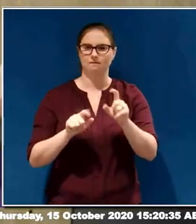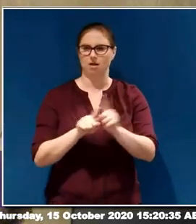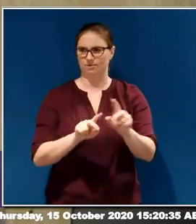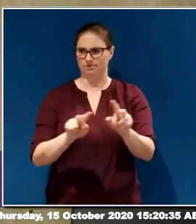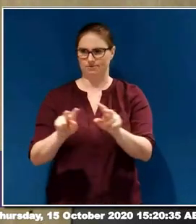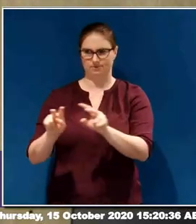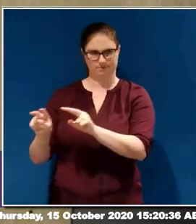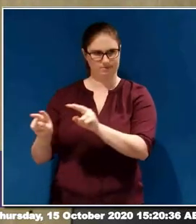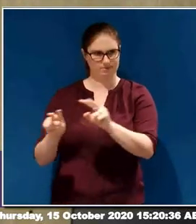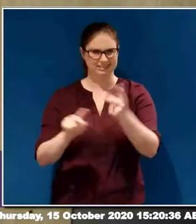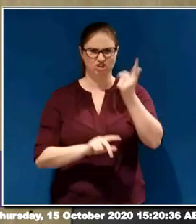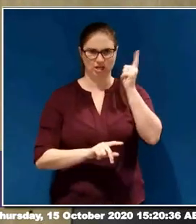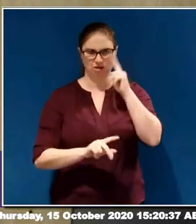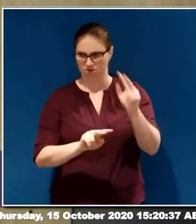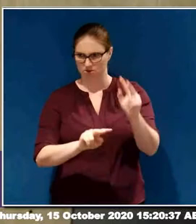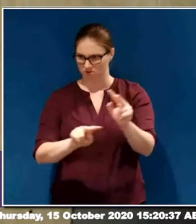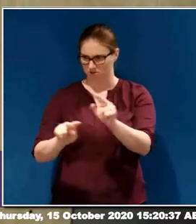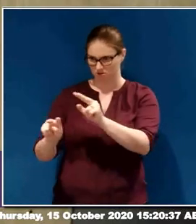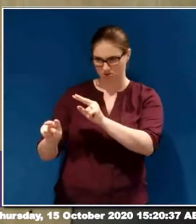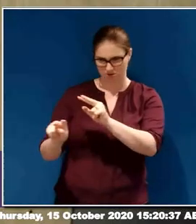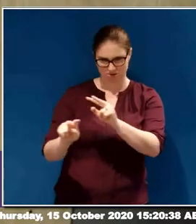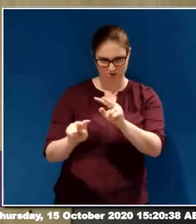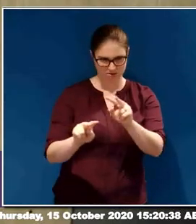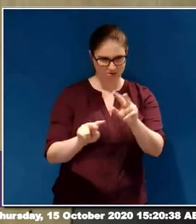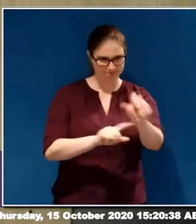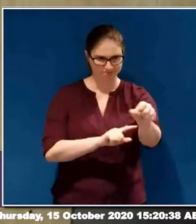lid on what's happening in the classroom.